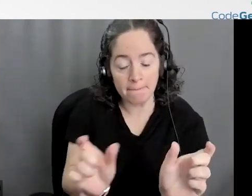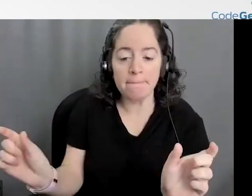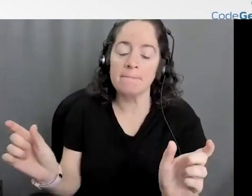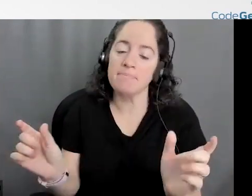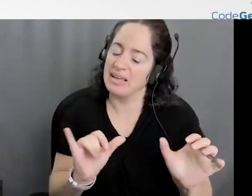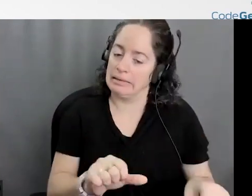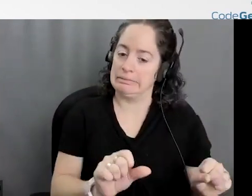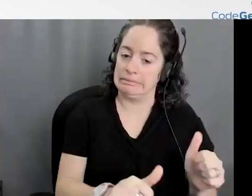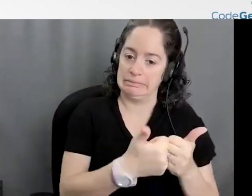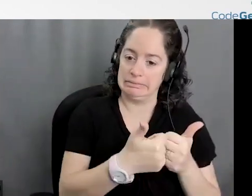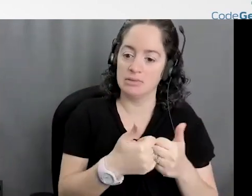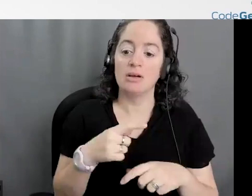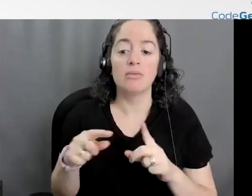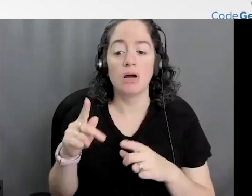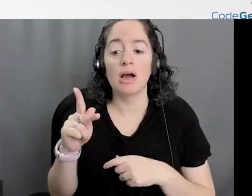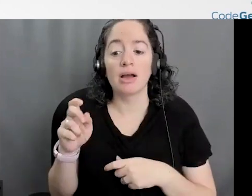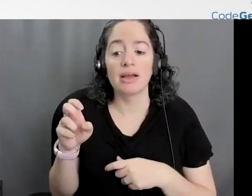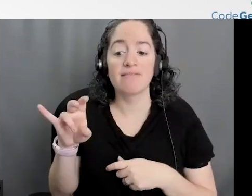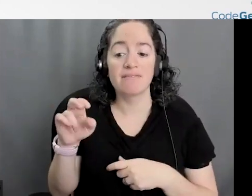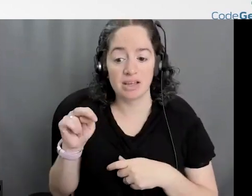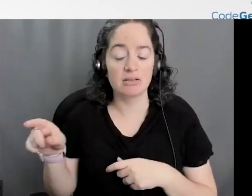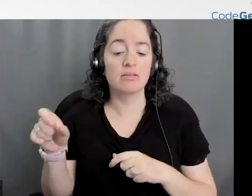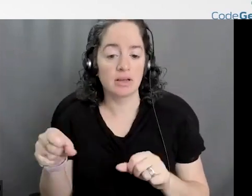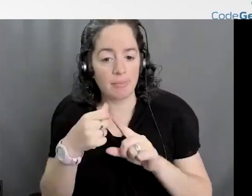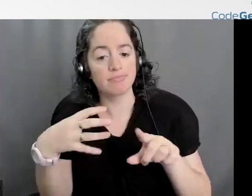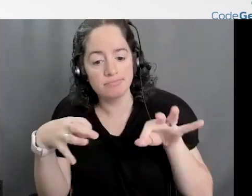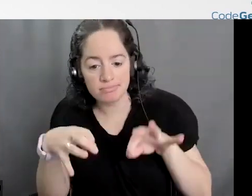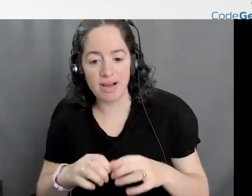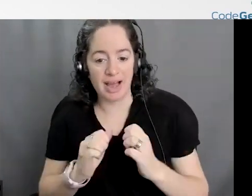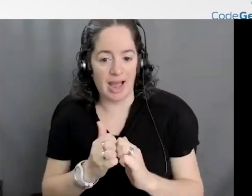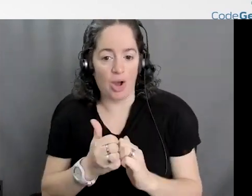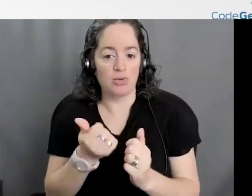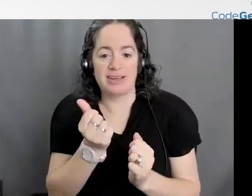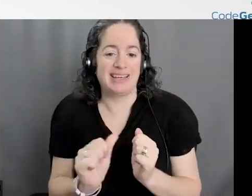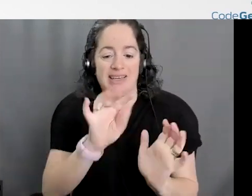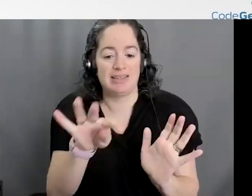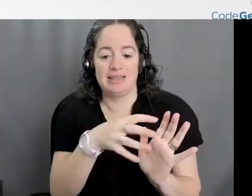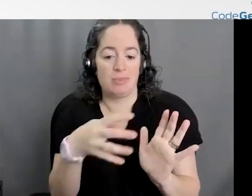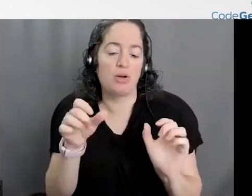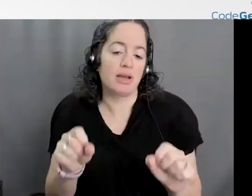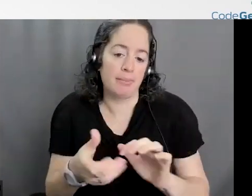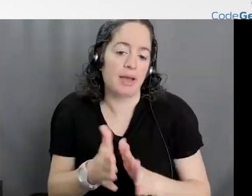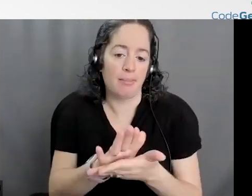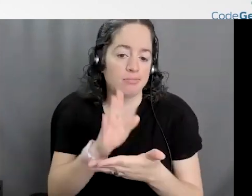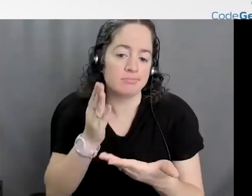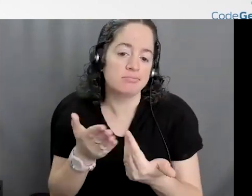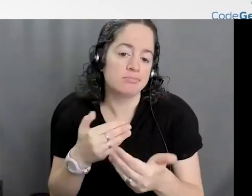so you can make any table on your website accessible. Then to take it another step further,